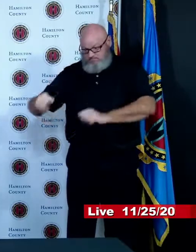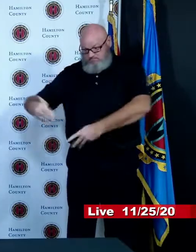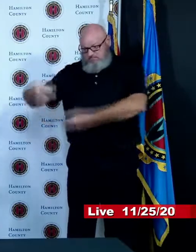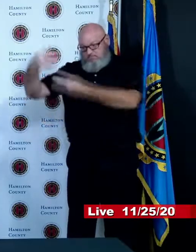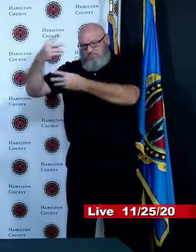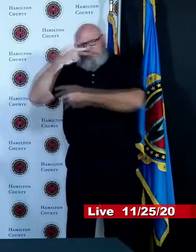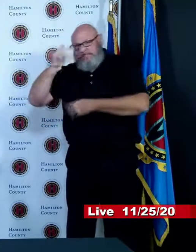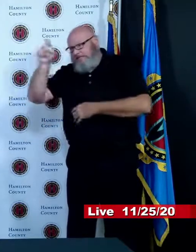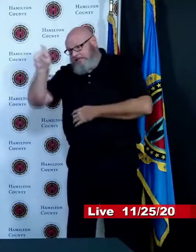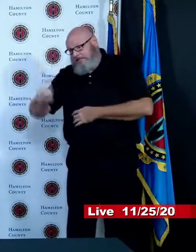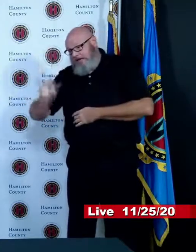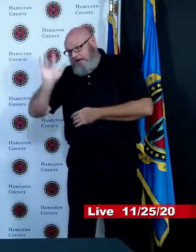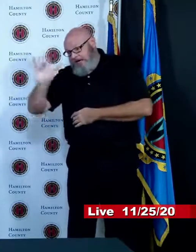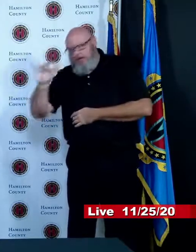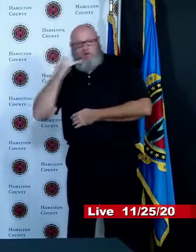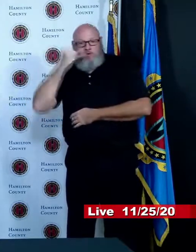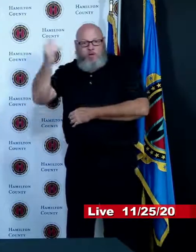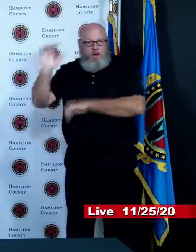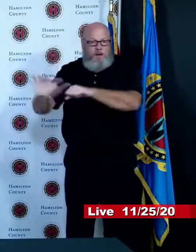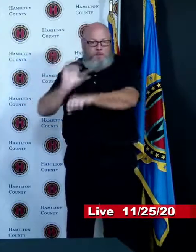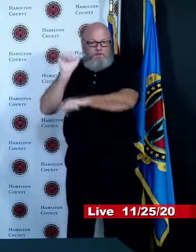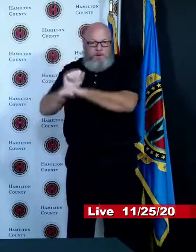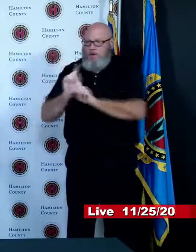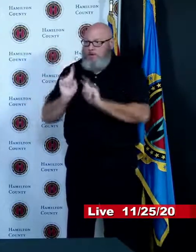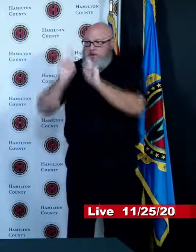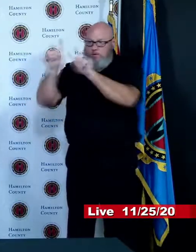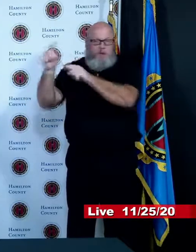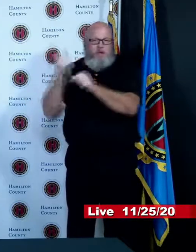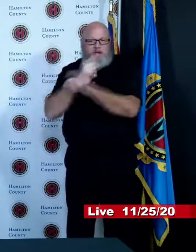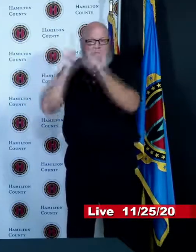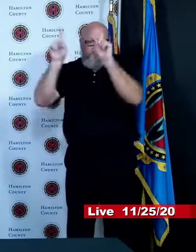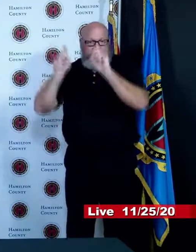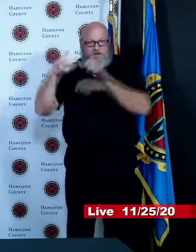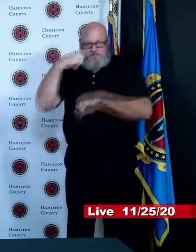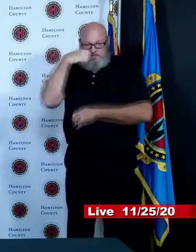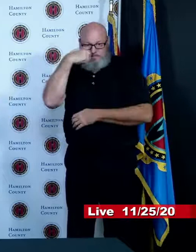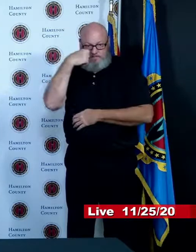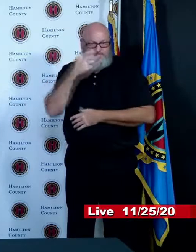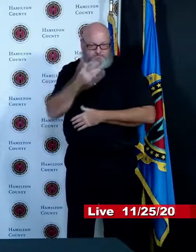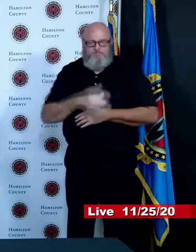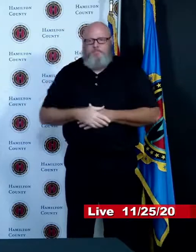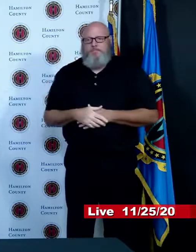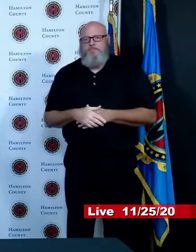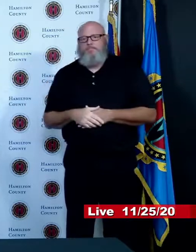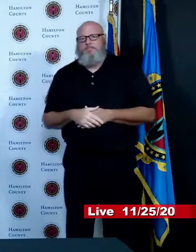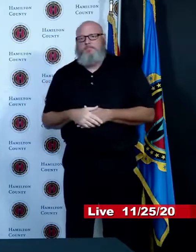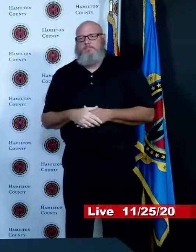there are new sites every day and sites are all geographically located throughout the county